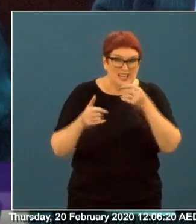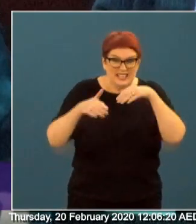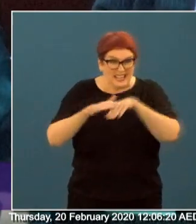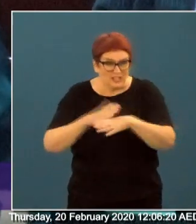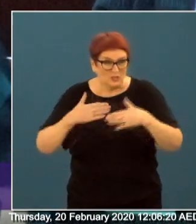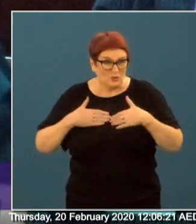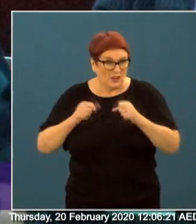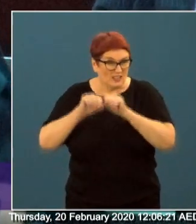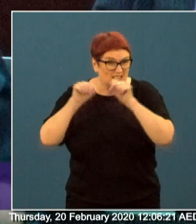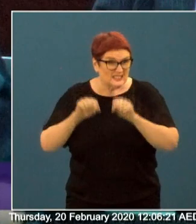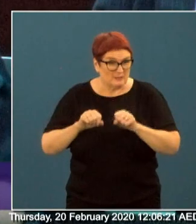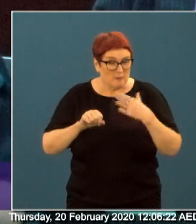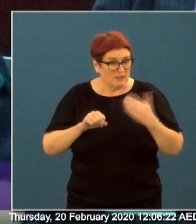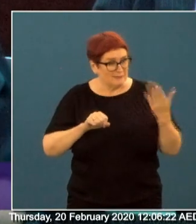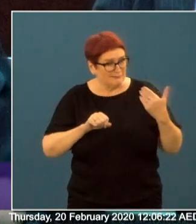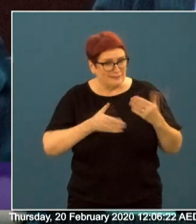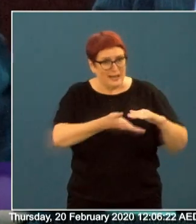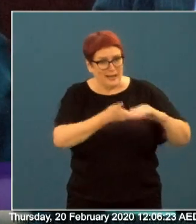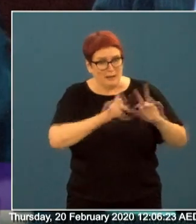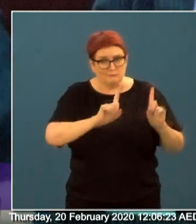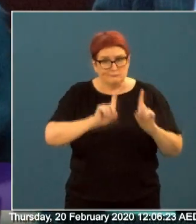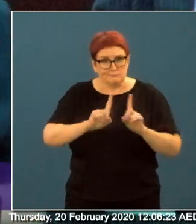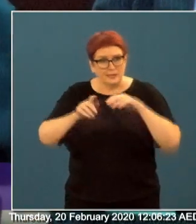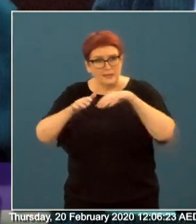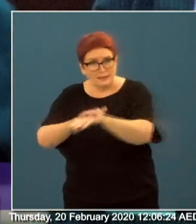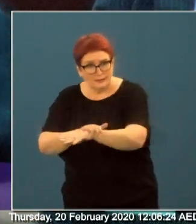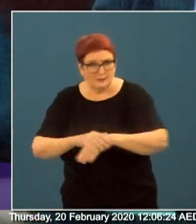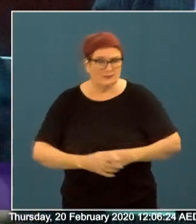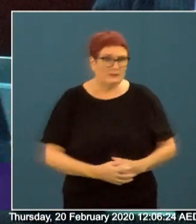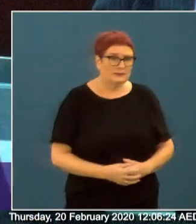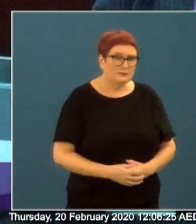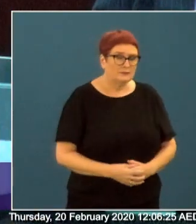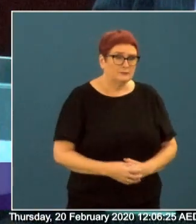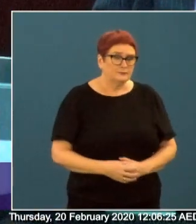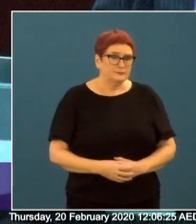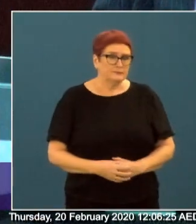assistance of someone, is that right? That's correct. Then there's a major issue,